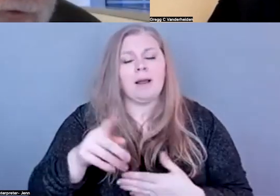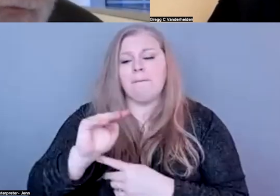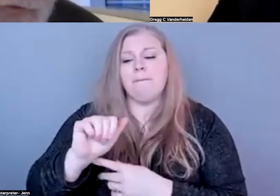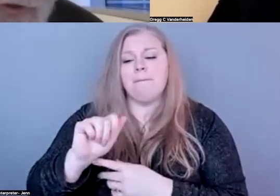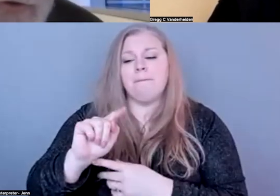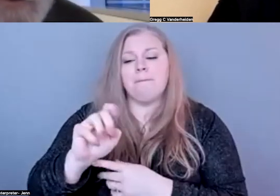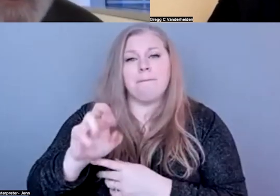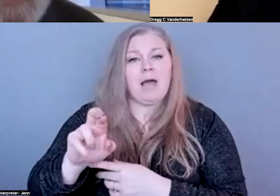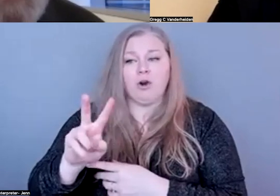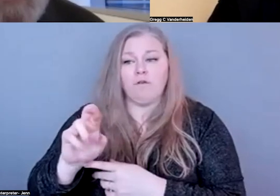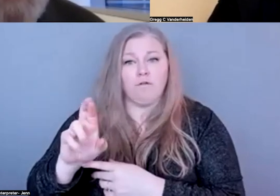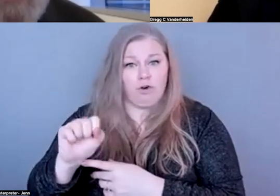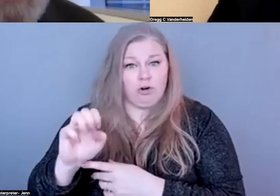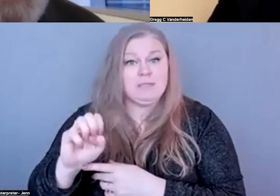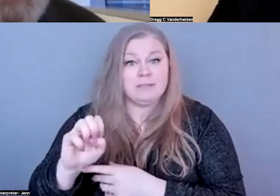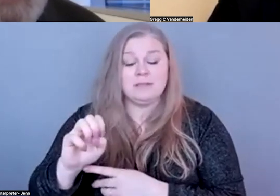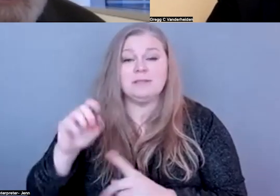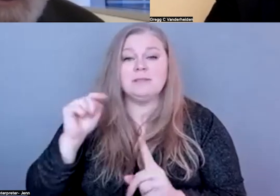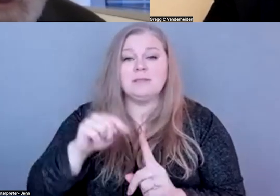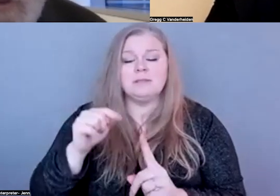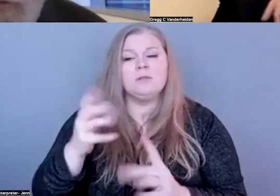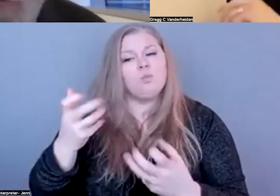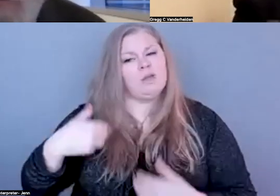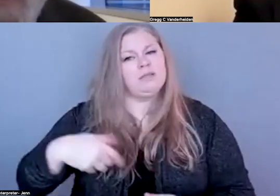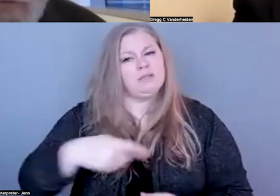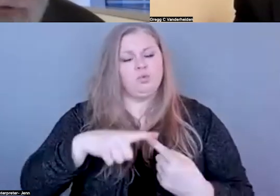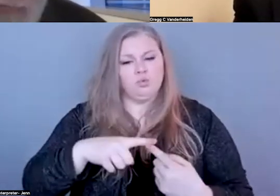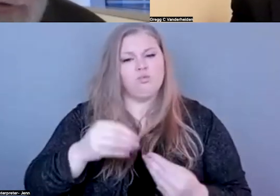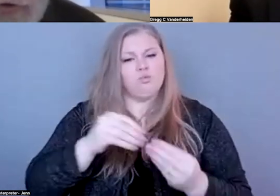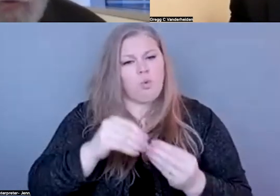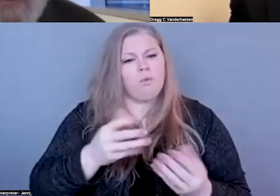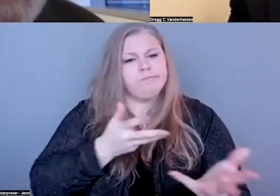a very interesting notion that he wants us to interact with the real world, physical world,